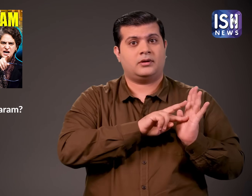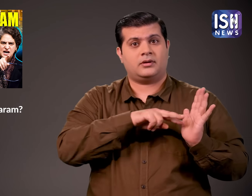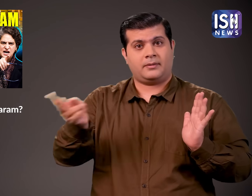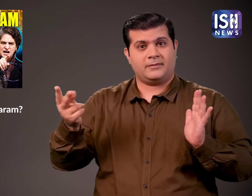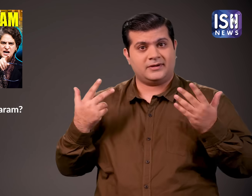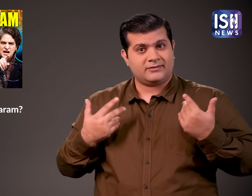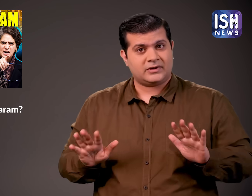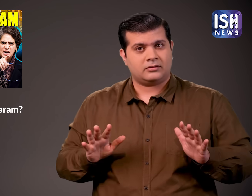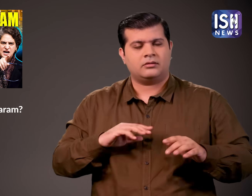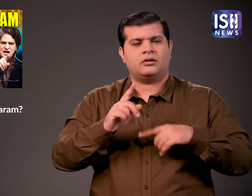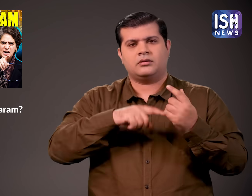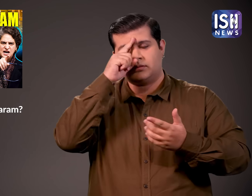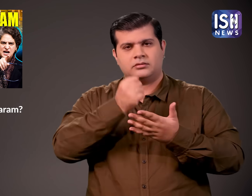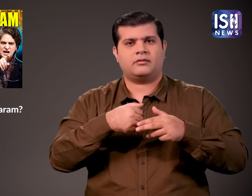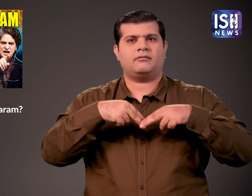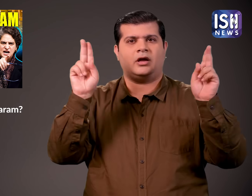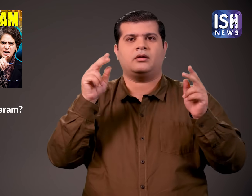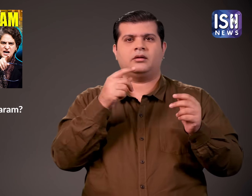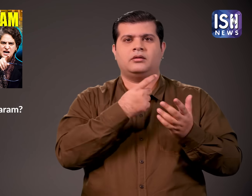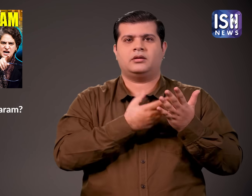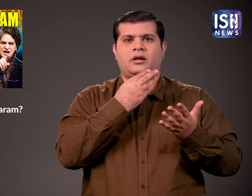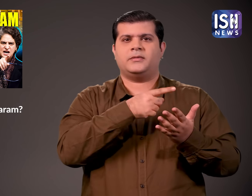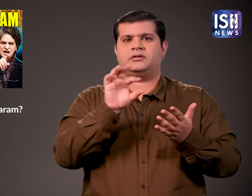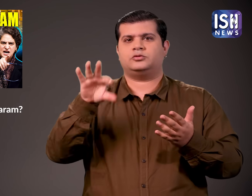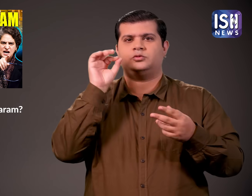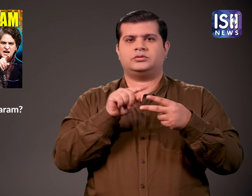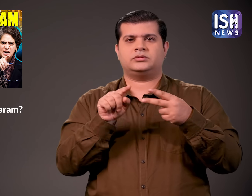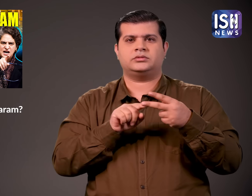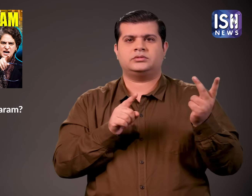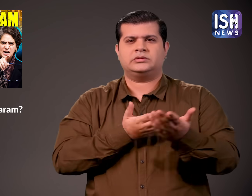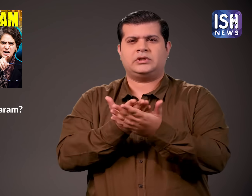After his response to Nehru ji, Tagore finally suggested that only